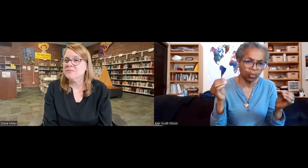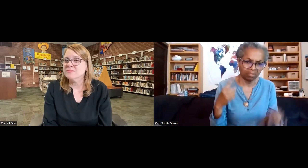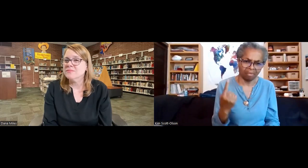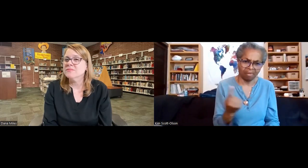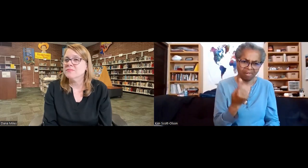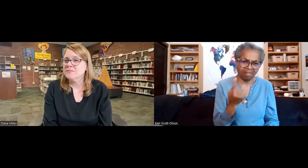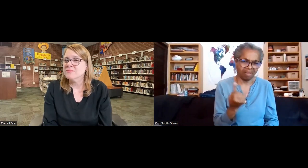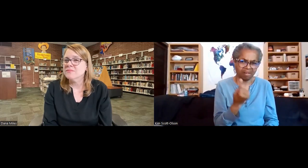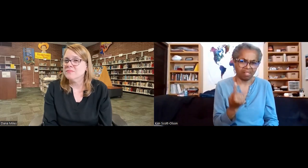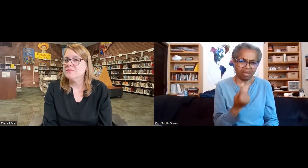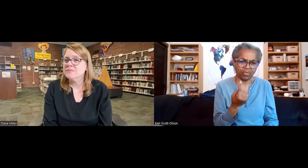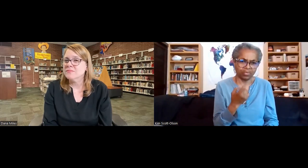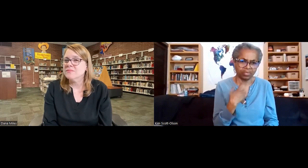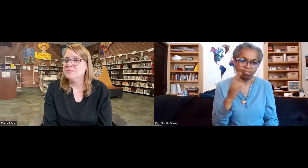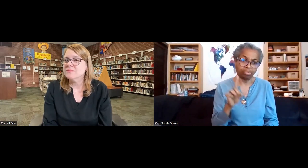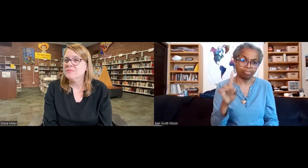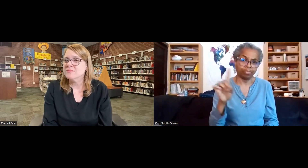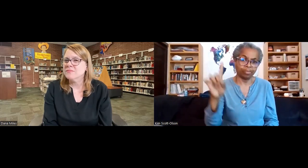He was all alone, and he just walked away